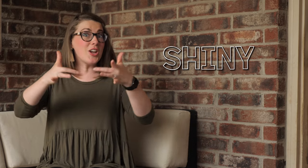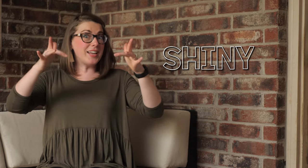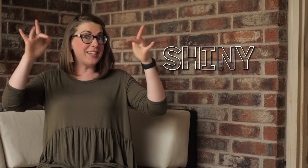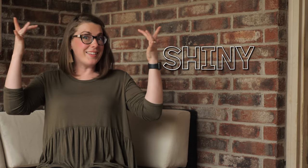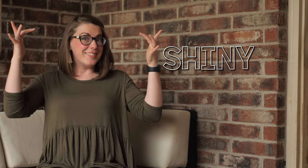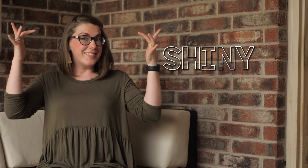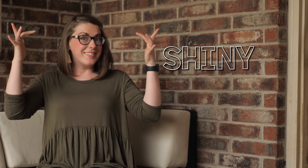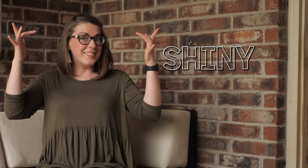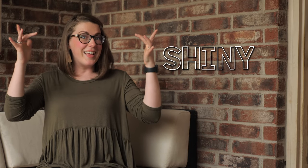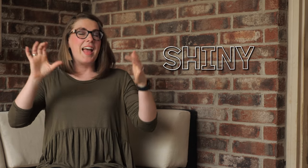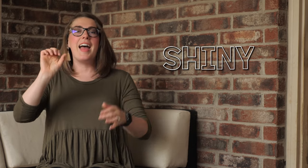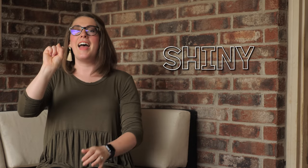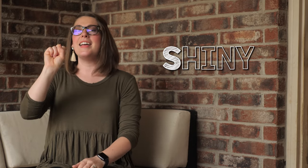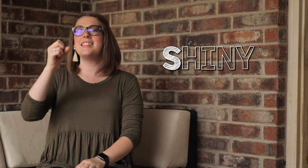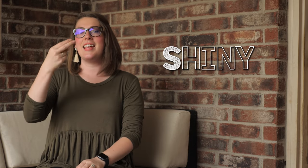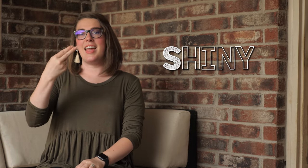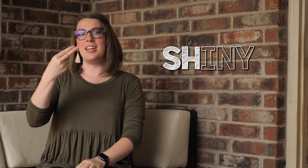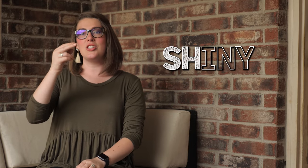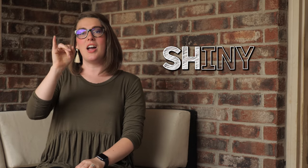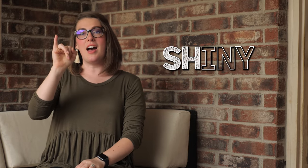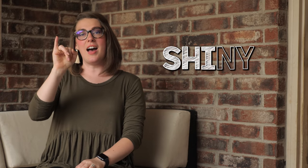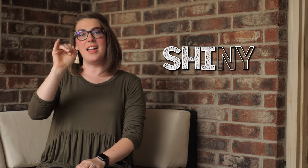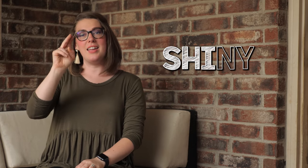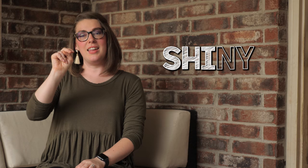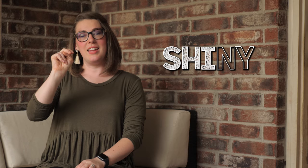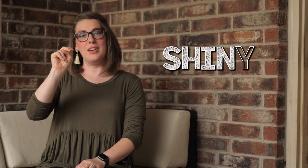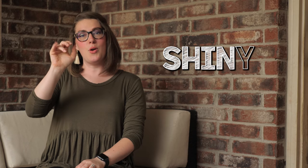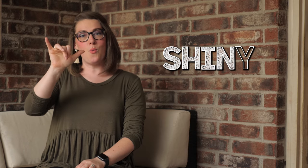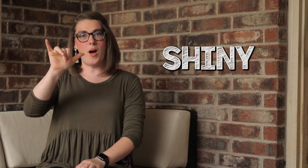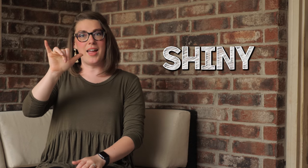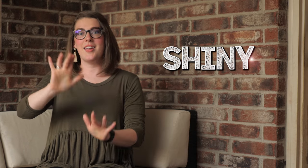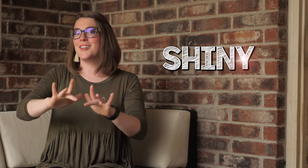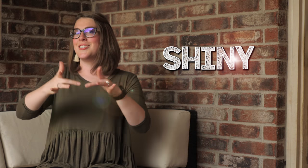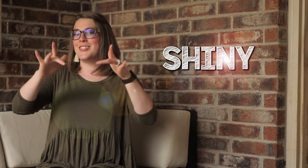Shiny S H I N Y